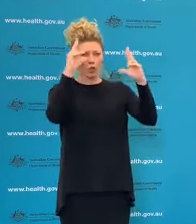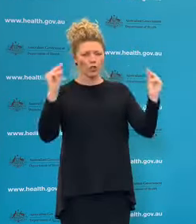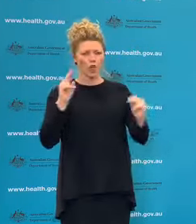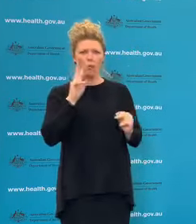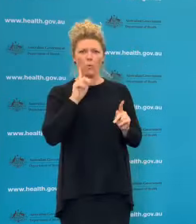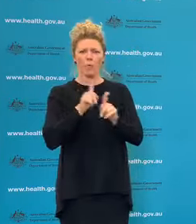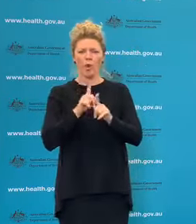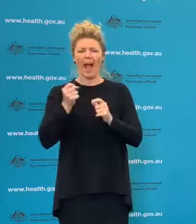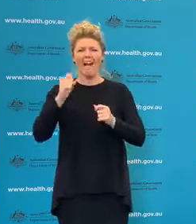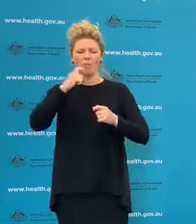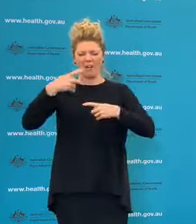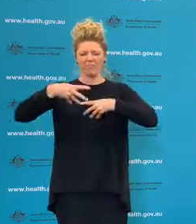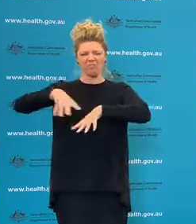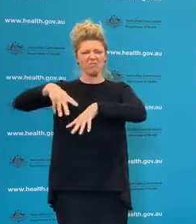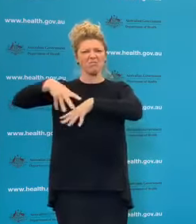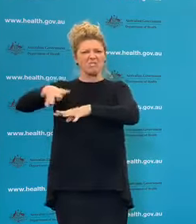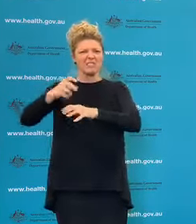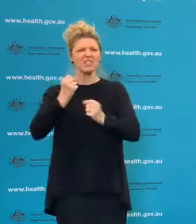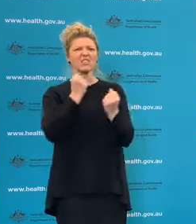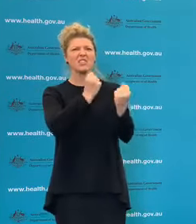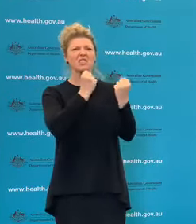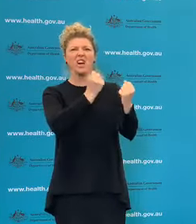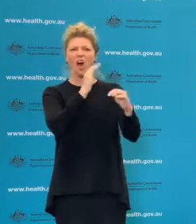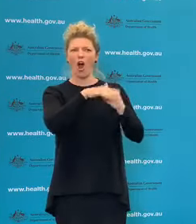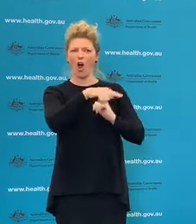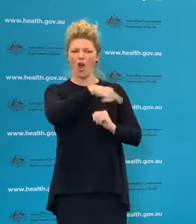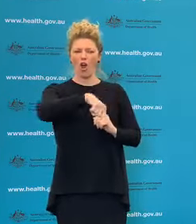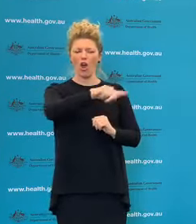passed away. What's the Health Department's message to those grieving individuals?